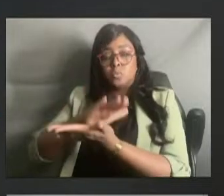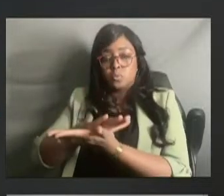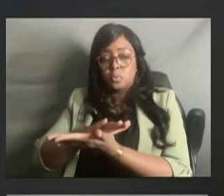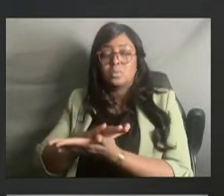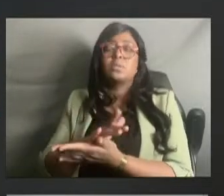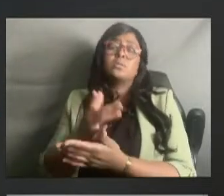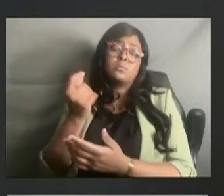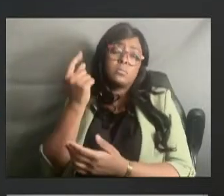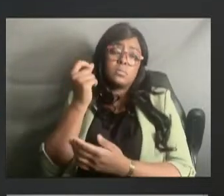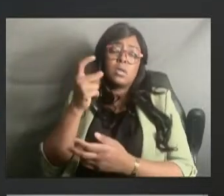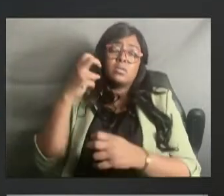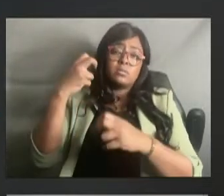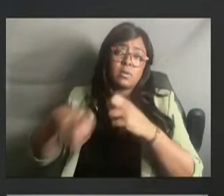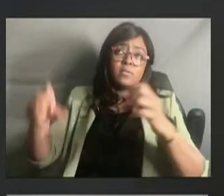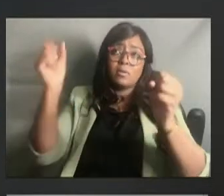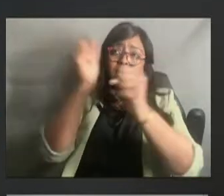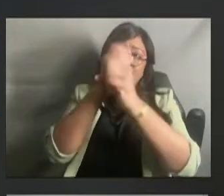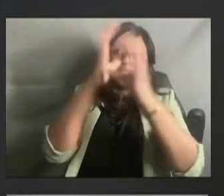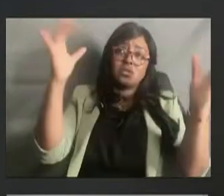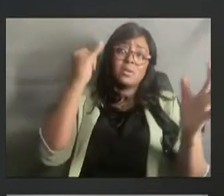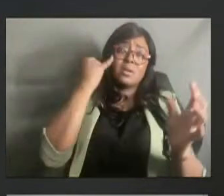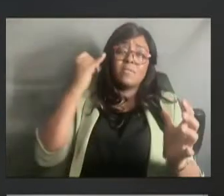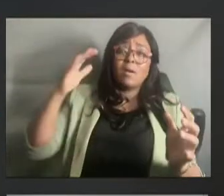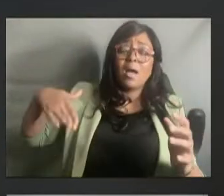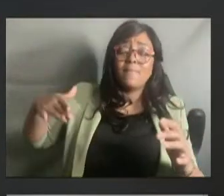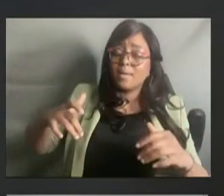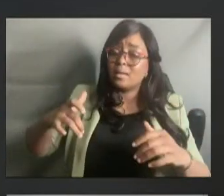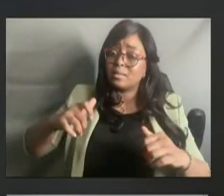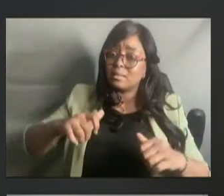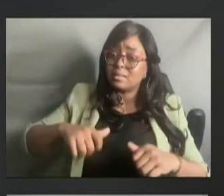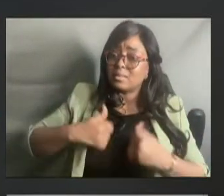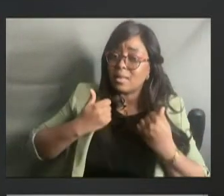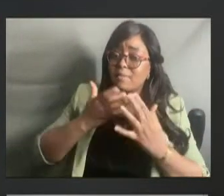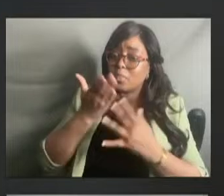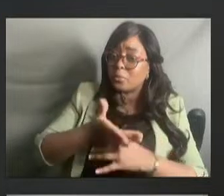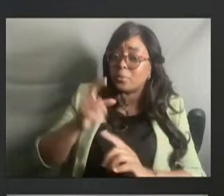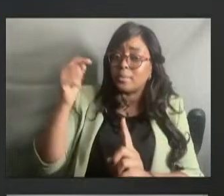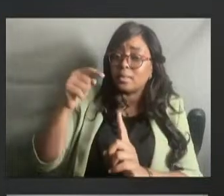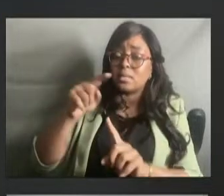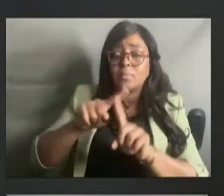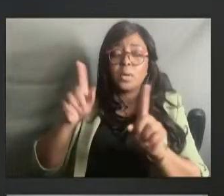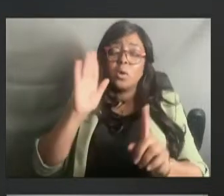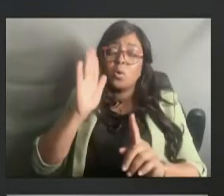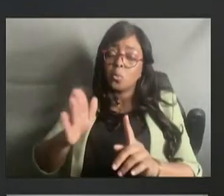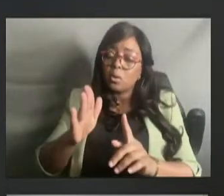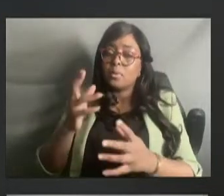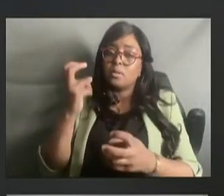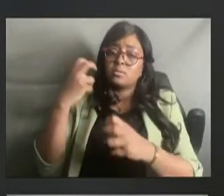how we are going to shift to support schools. It's hard to